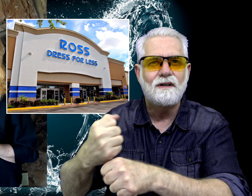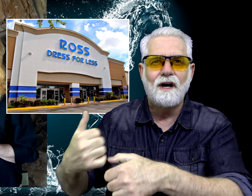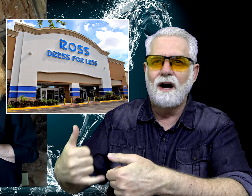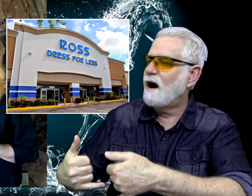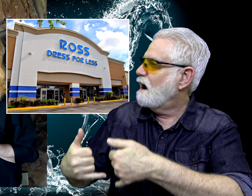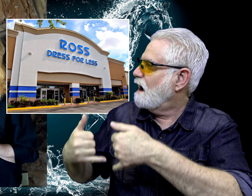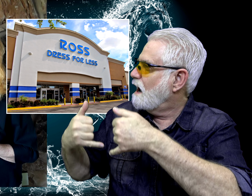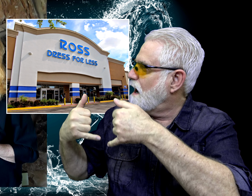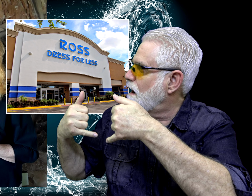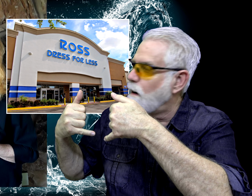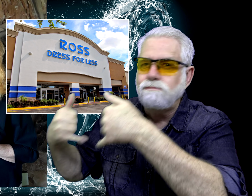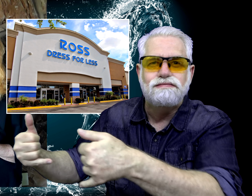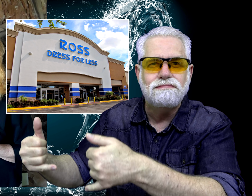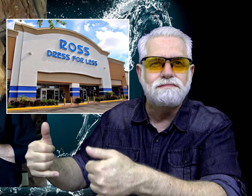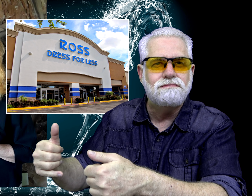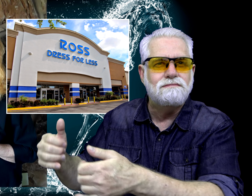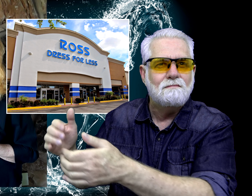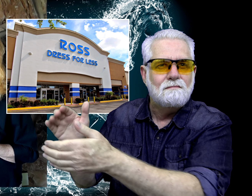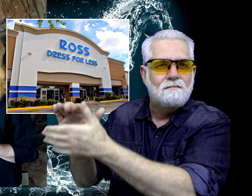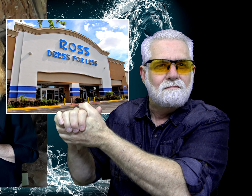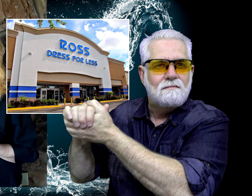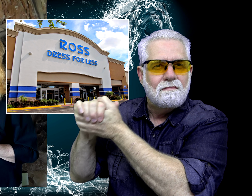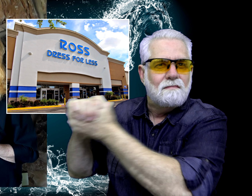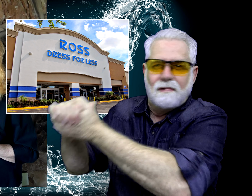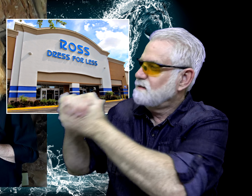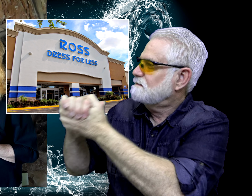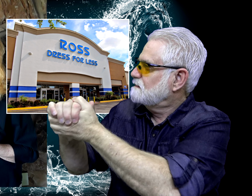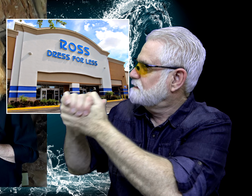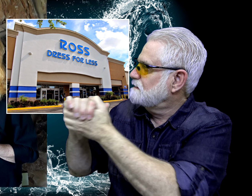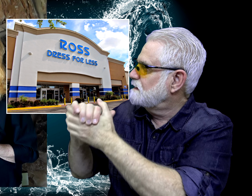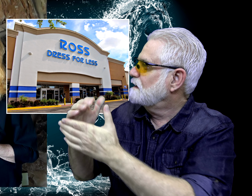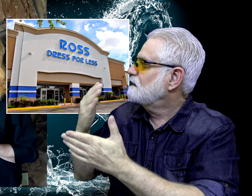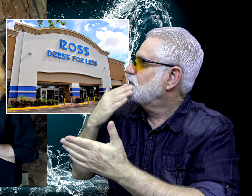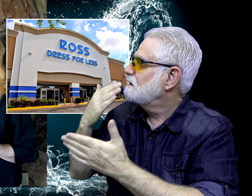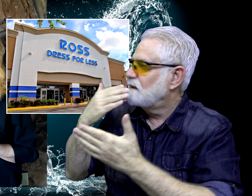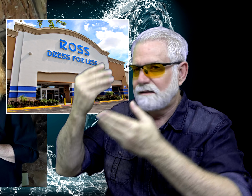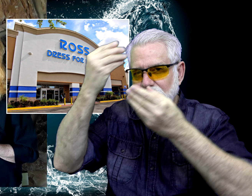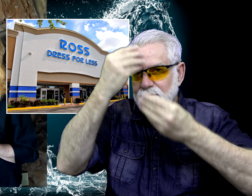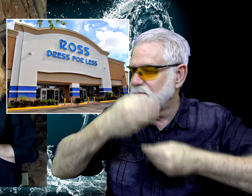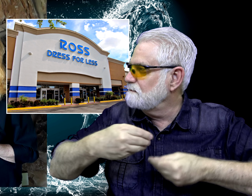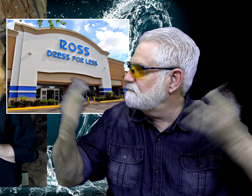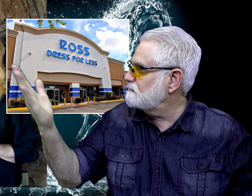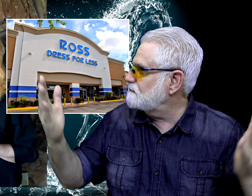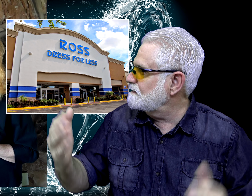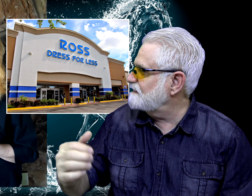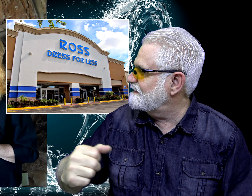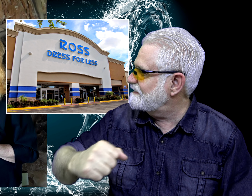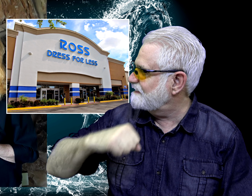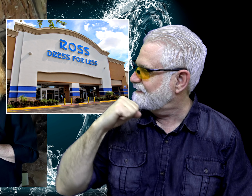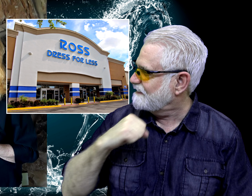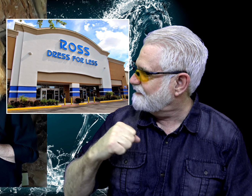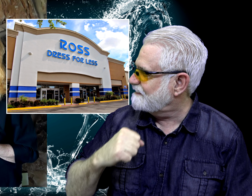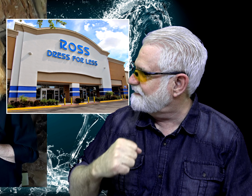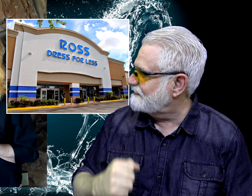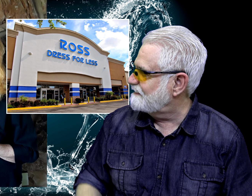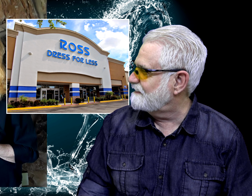Congratulations thanks for letting us know.